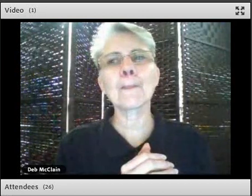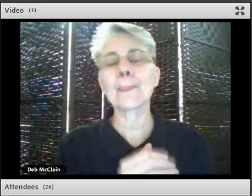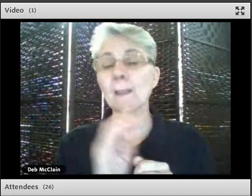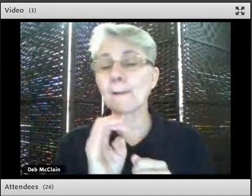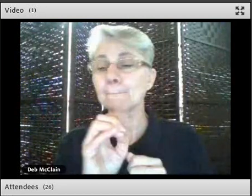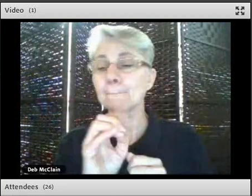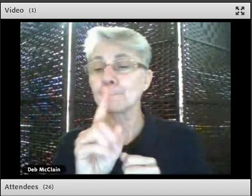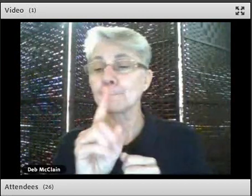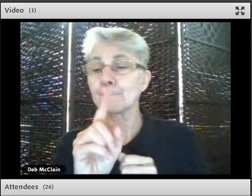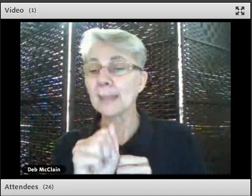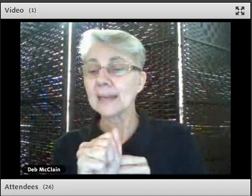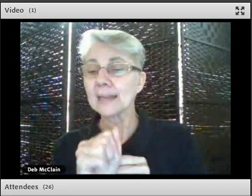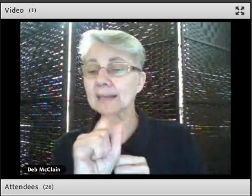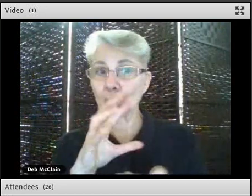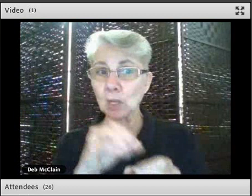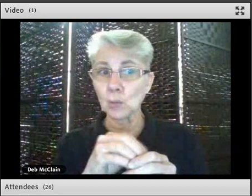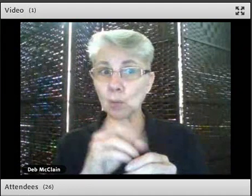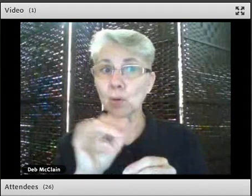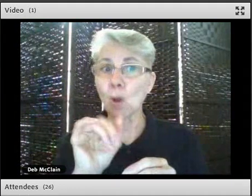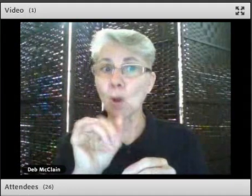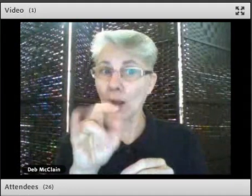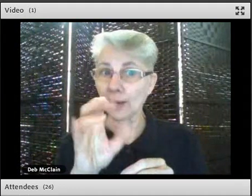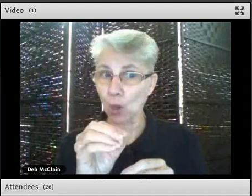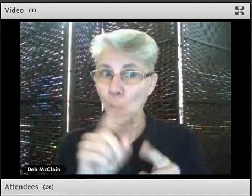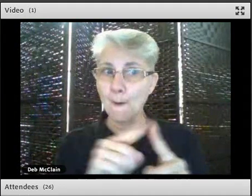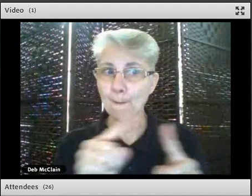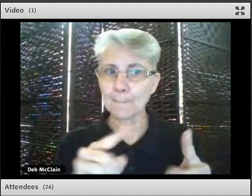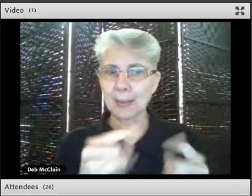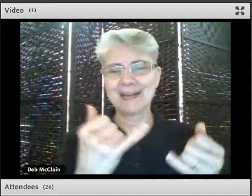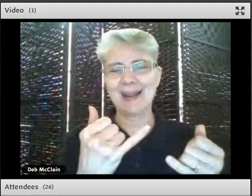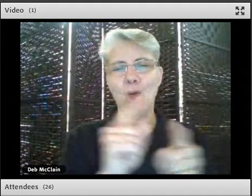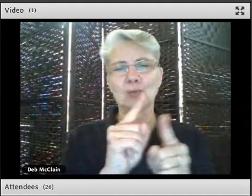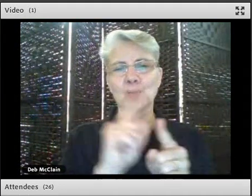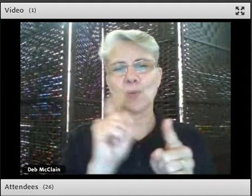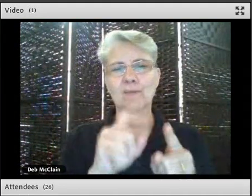as a second media-type term in our record. And we're going to use that